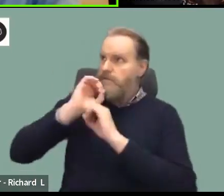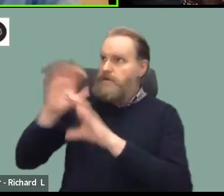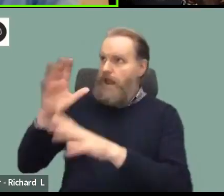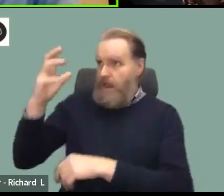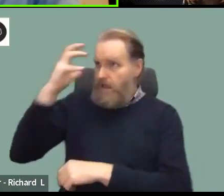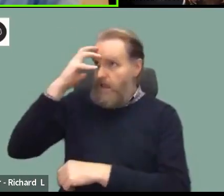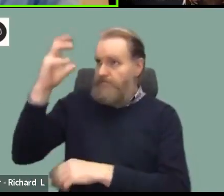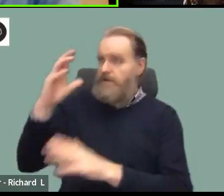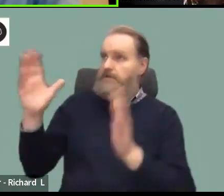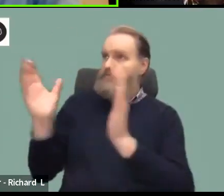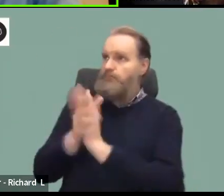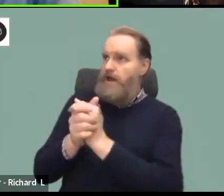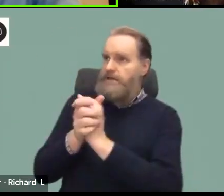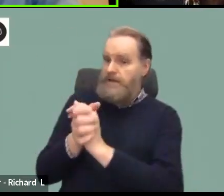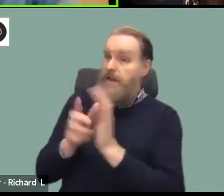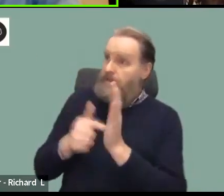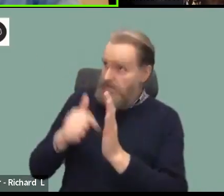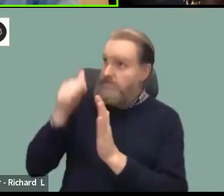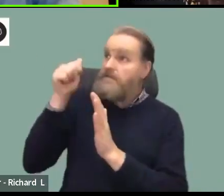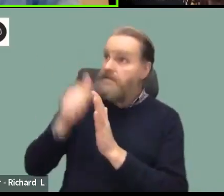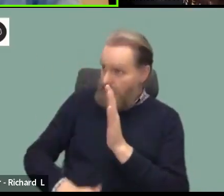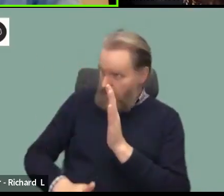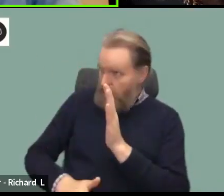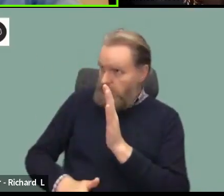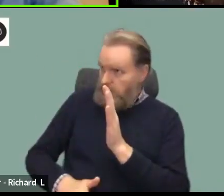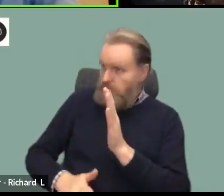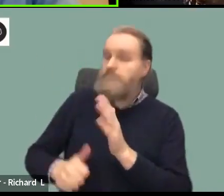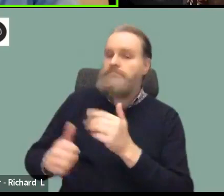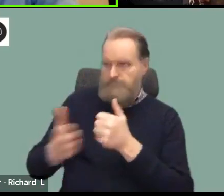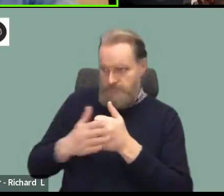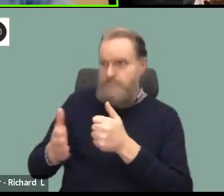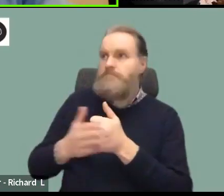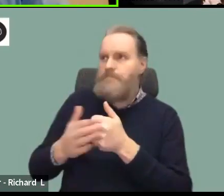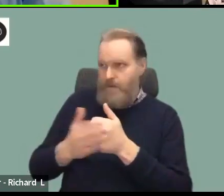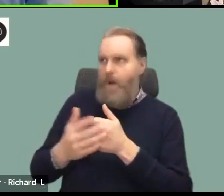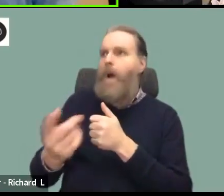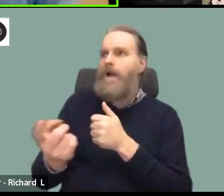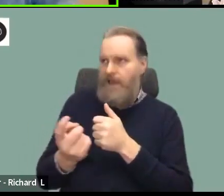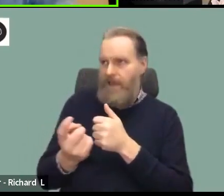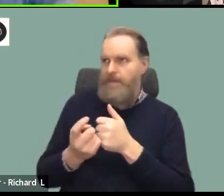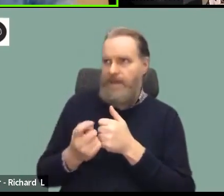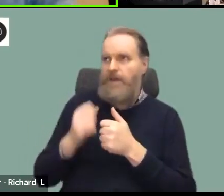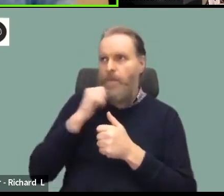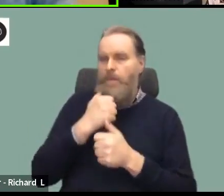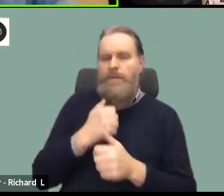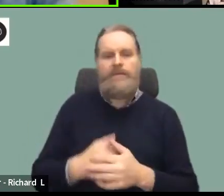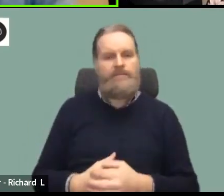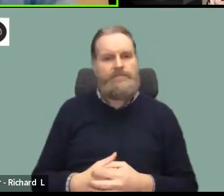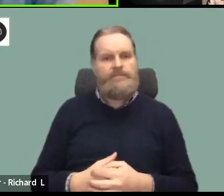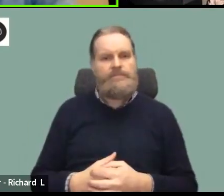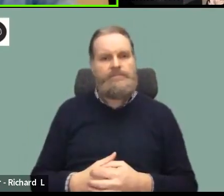it clear to the gun. rnment rnment that this is our opening shot rnment that this is our opening shot. It's going to be hard hitting start, but there's going to be more of it going to be more of it, as we